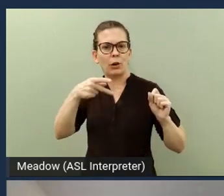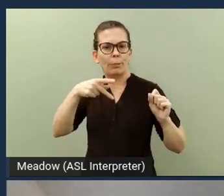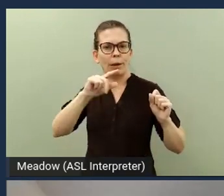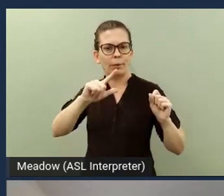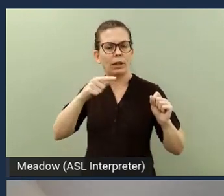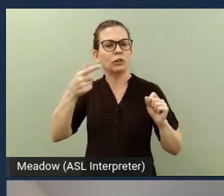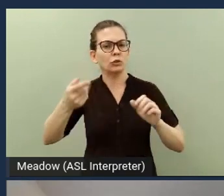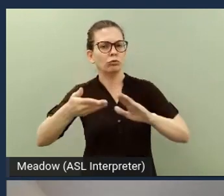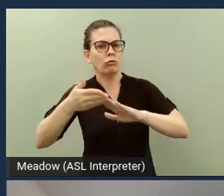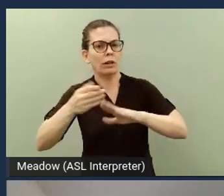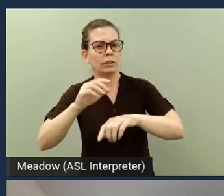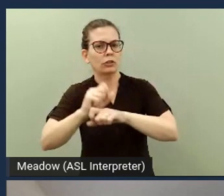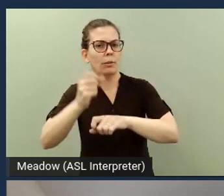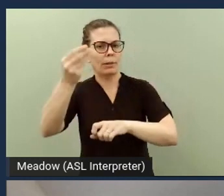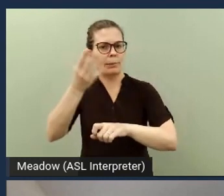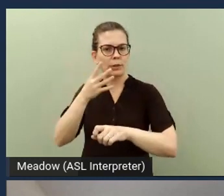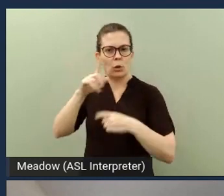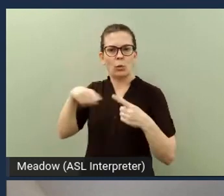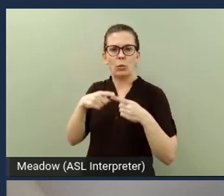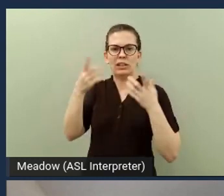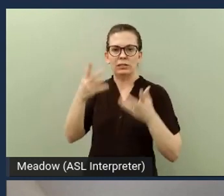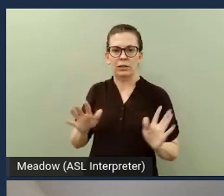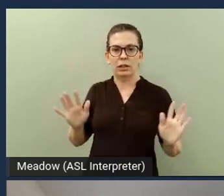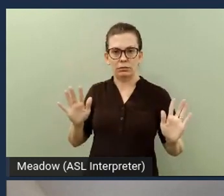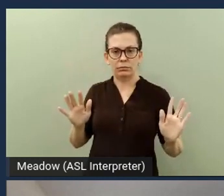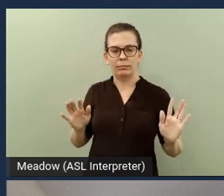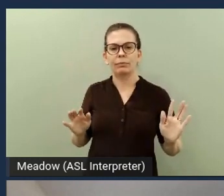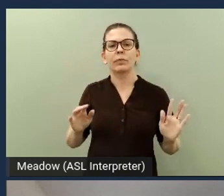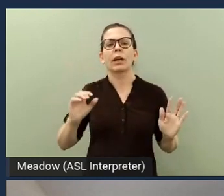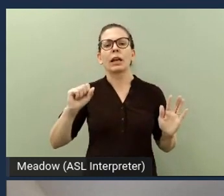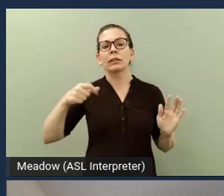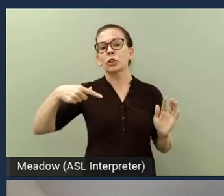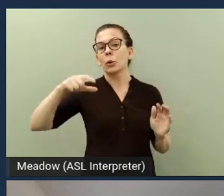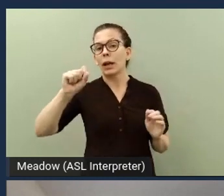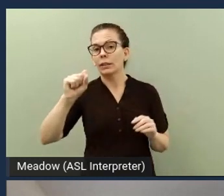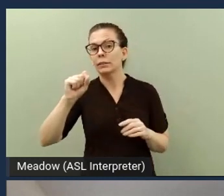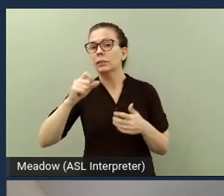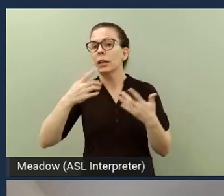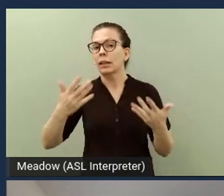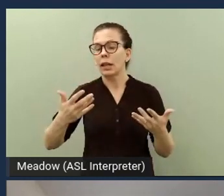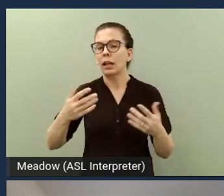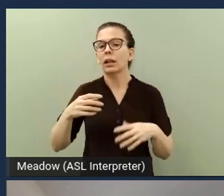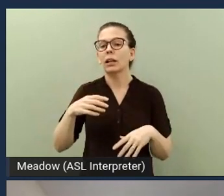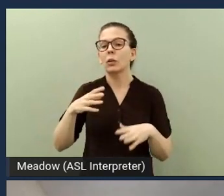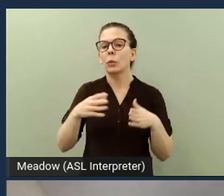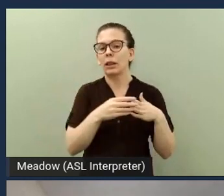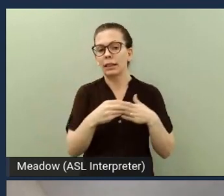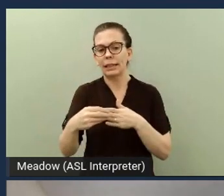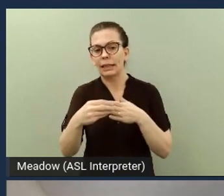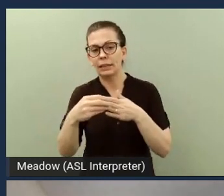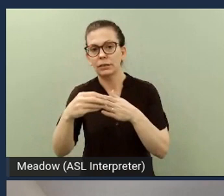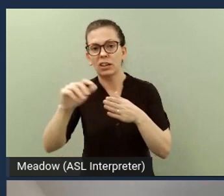and tell me when you're done. SQS will then lead to other functions being triggered,